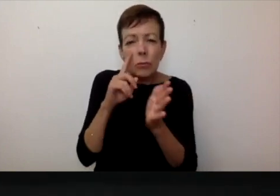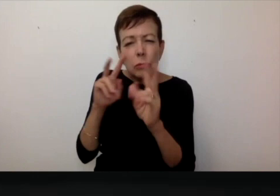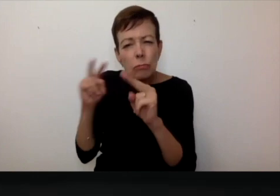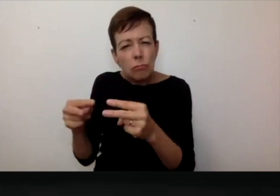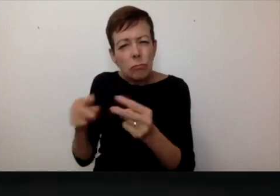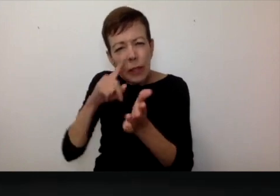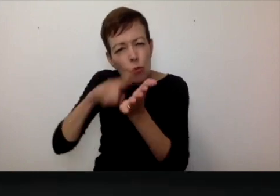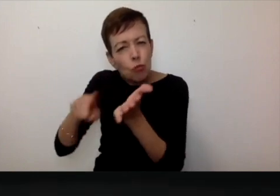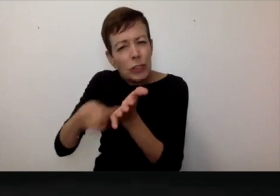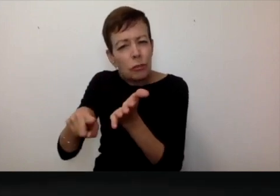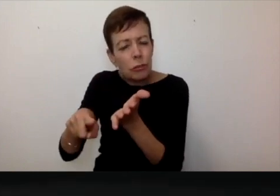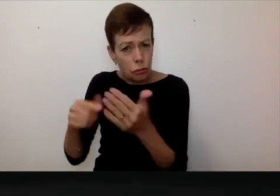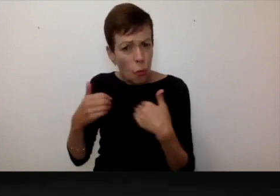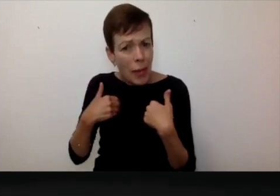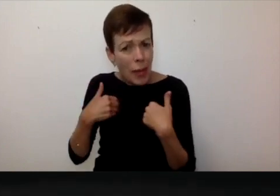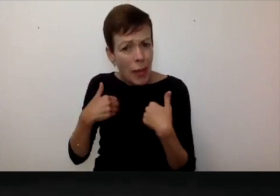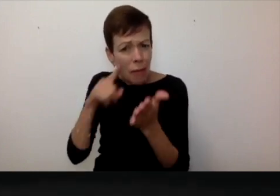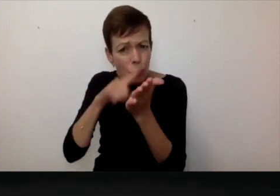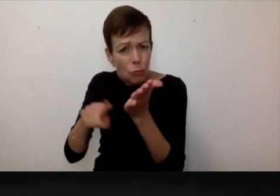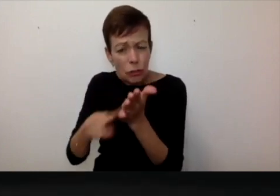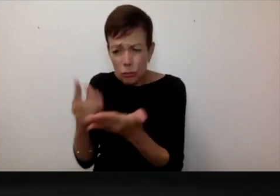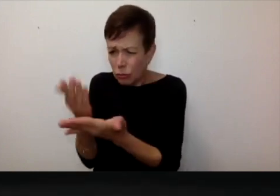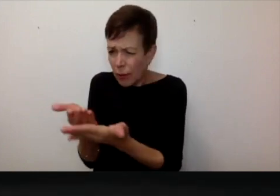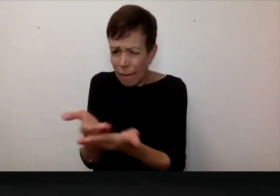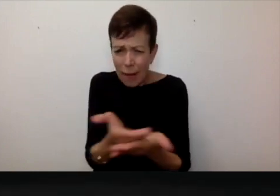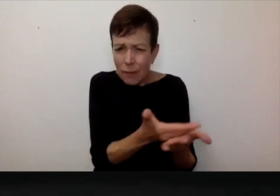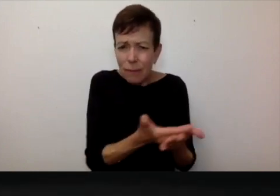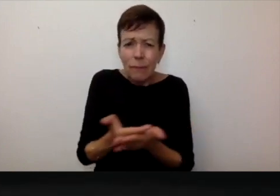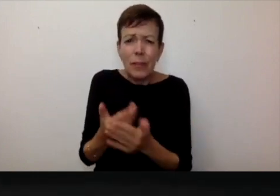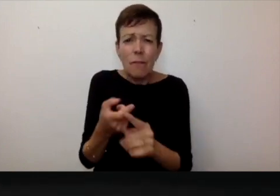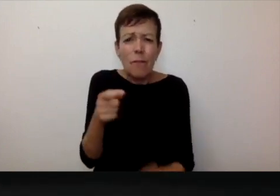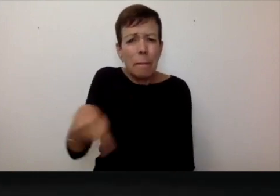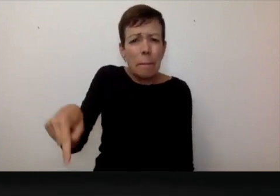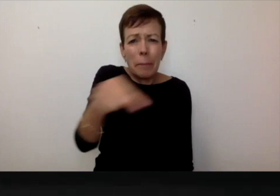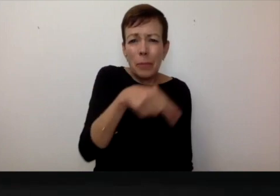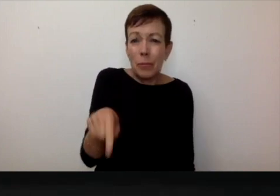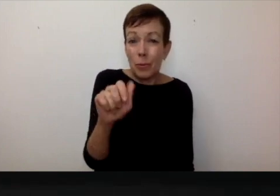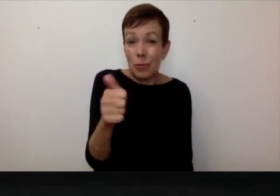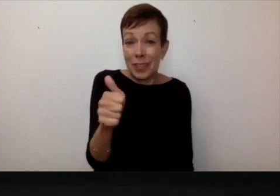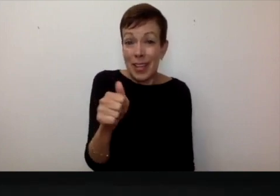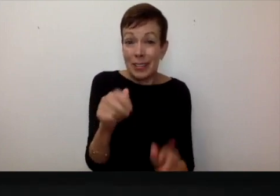extraordinary artists when you see their names many of them you will have heard of before or seen before